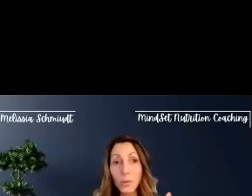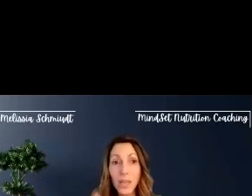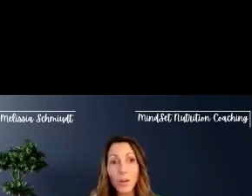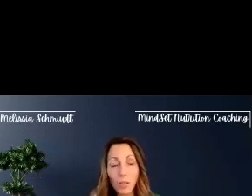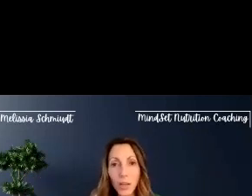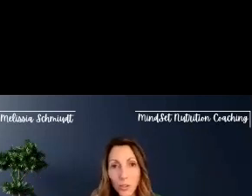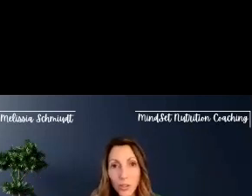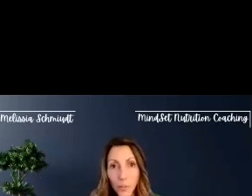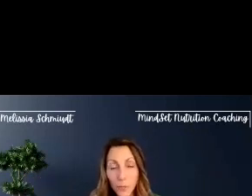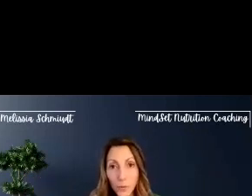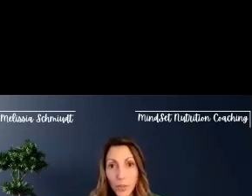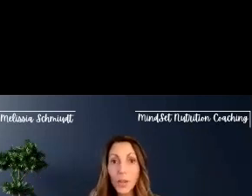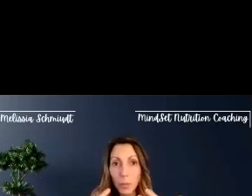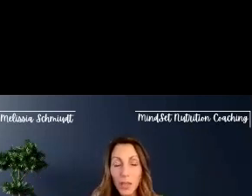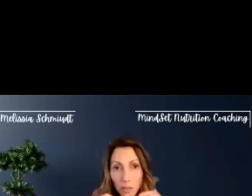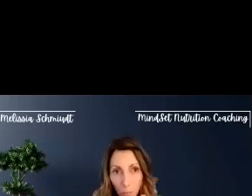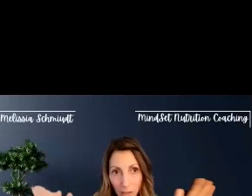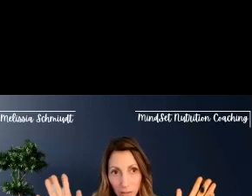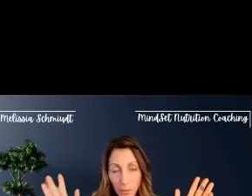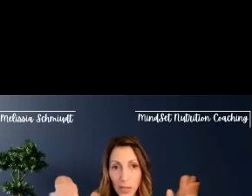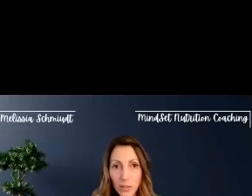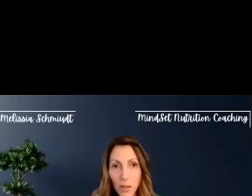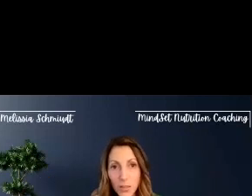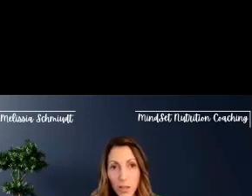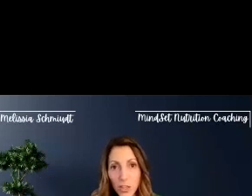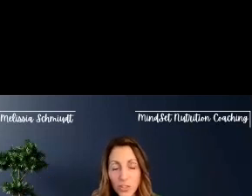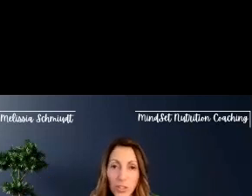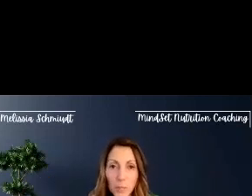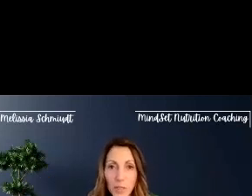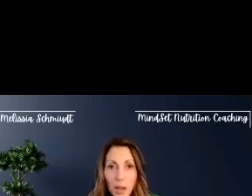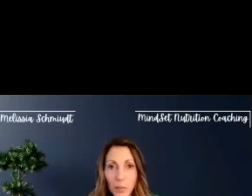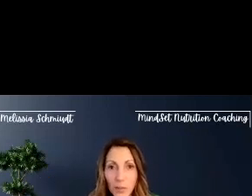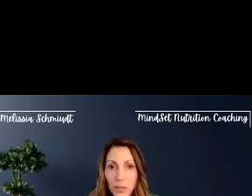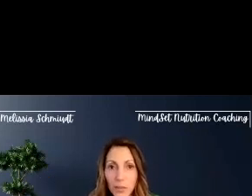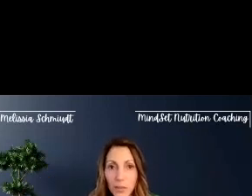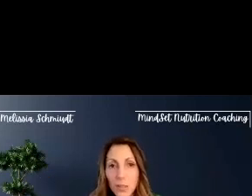because we don't get all the energy from the food we eat. Some of it gets lost in digestion and metabolism.